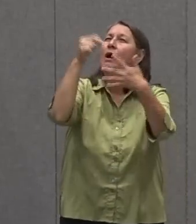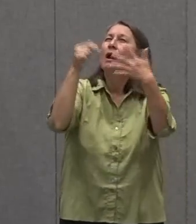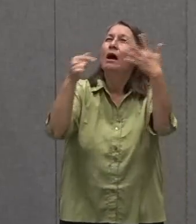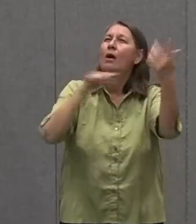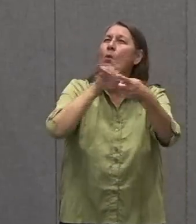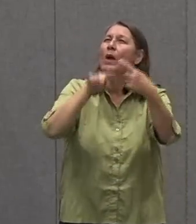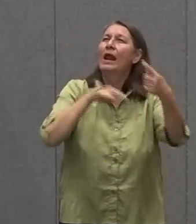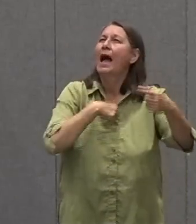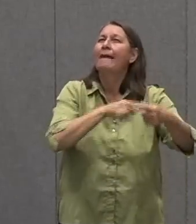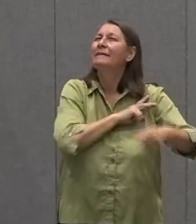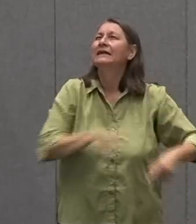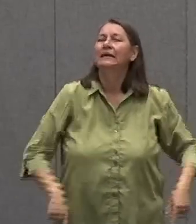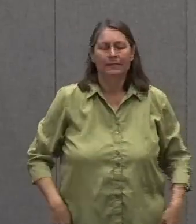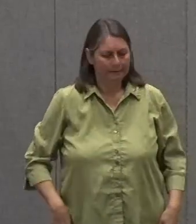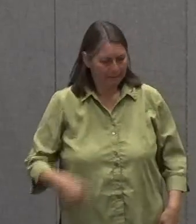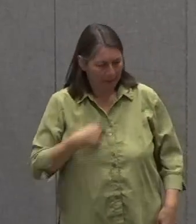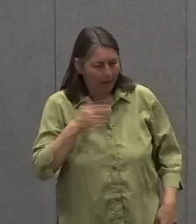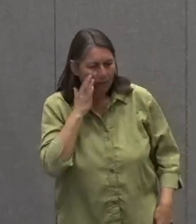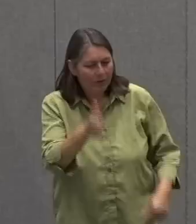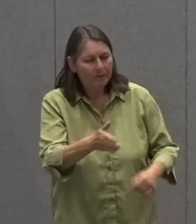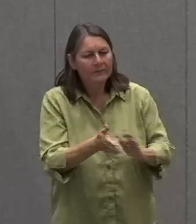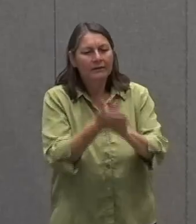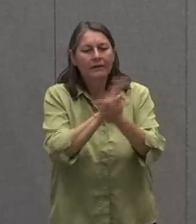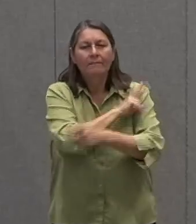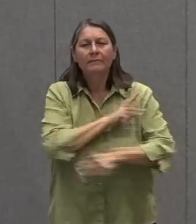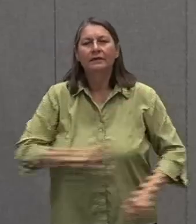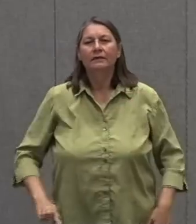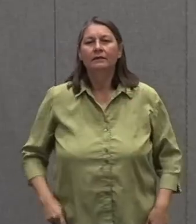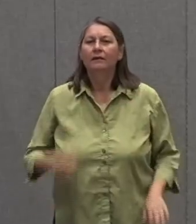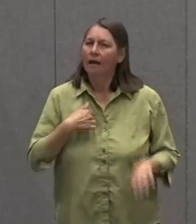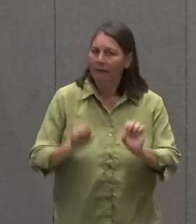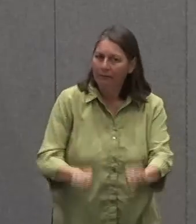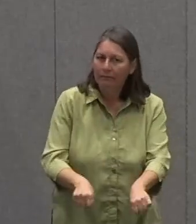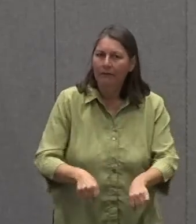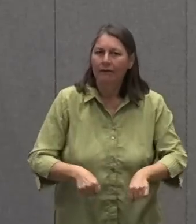"I will be king. "I can do this thing," he said.